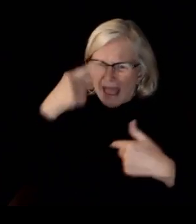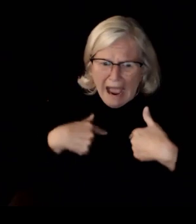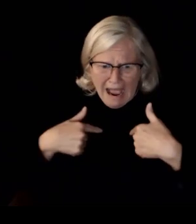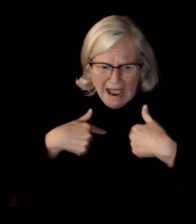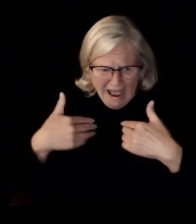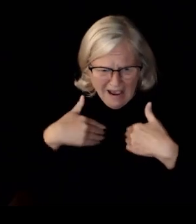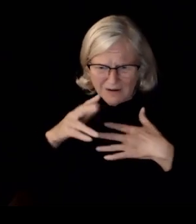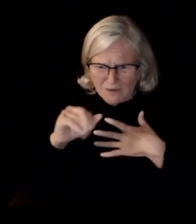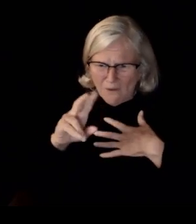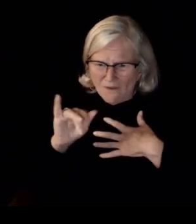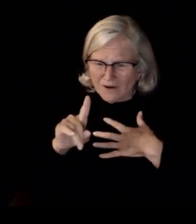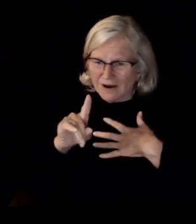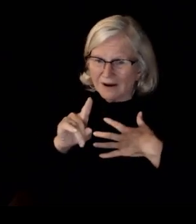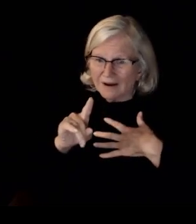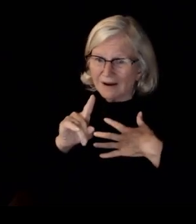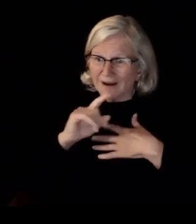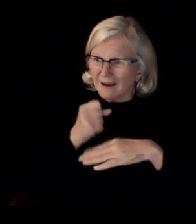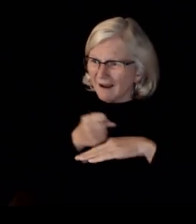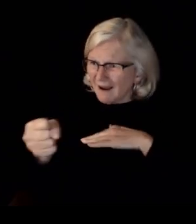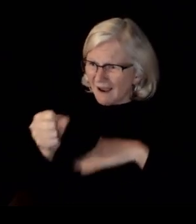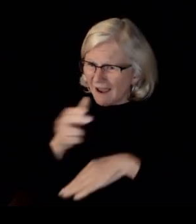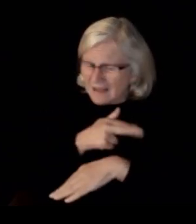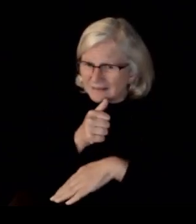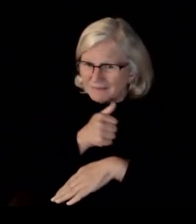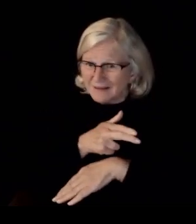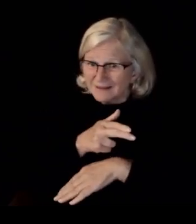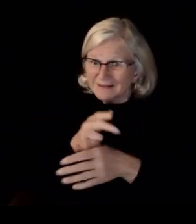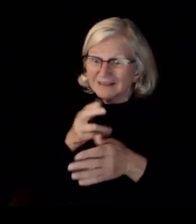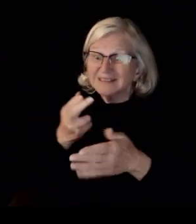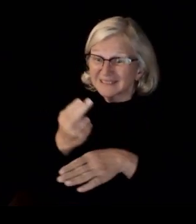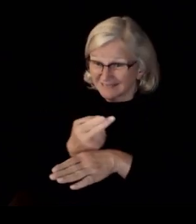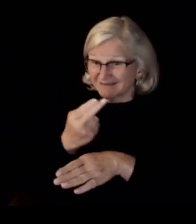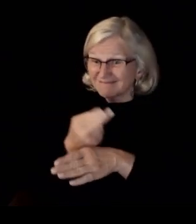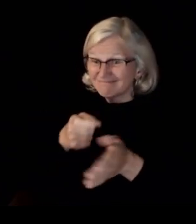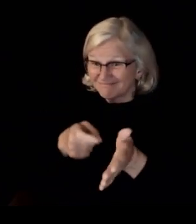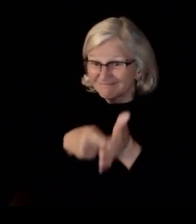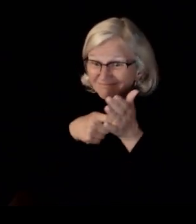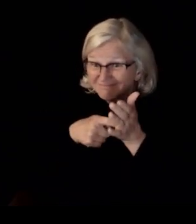sought care for symptoms similar to severe COVID infection including cough shortness